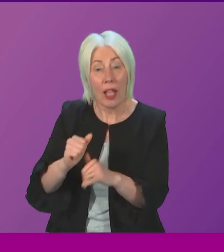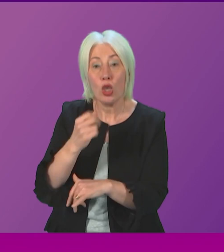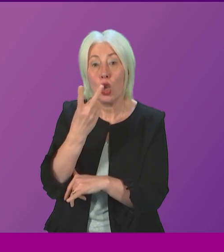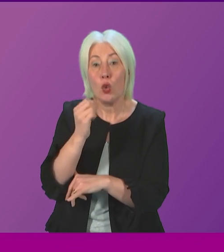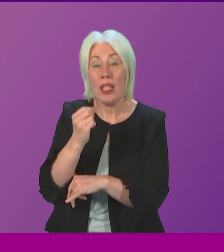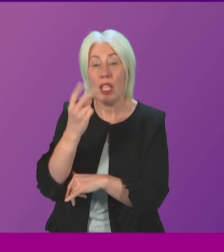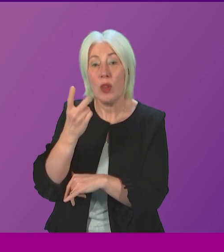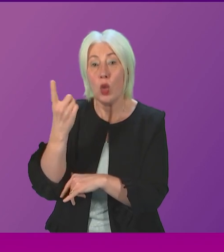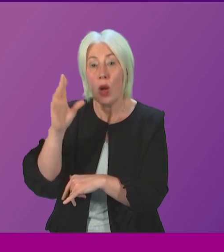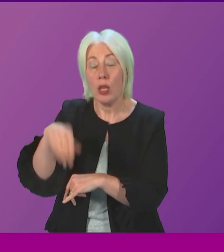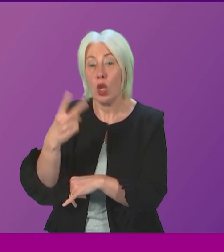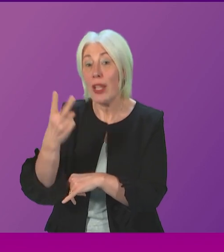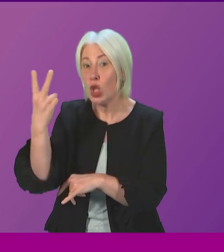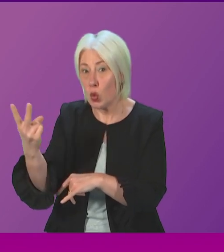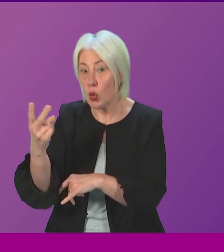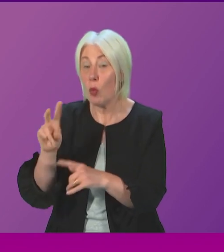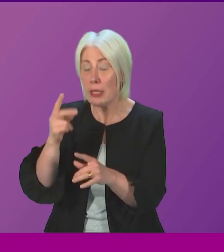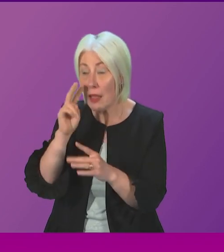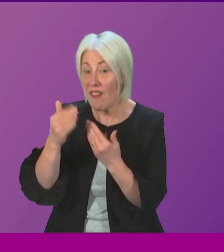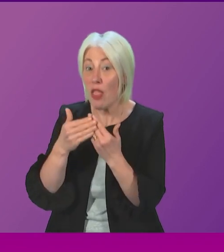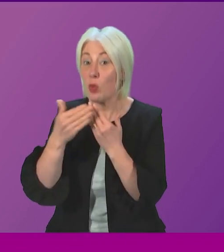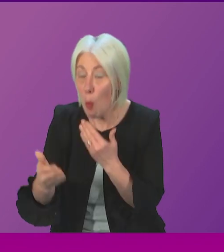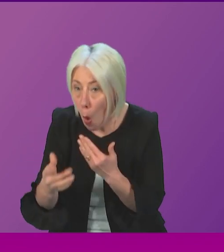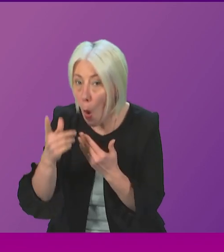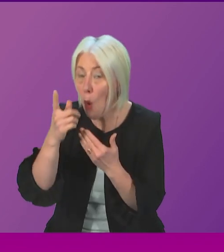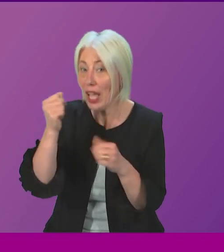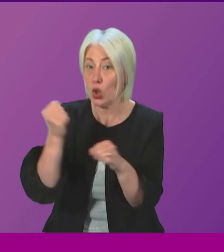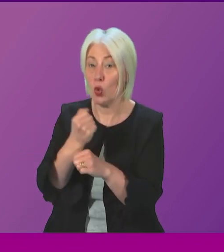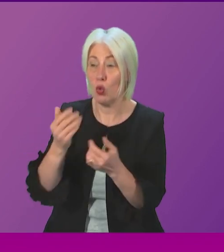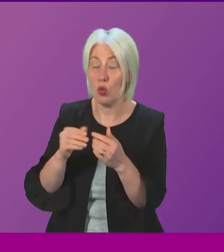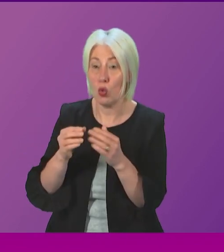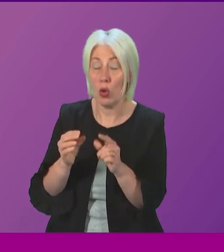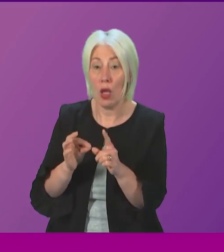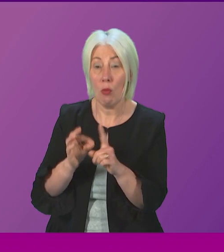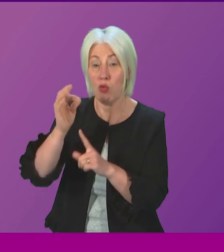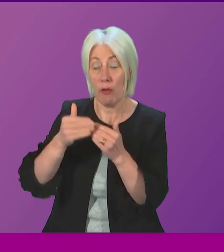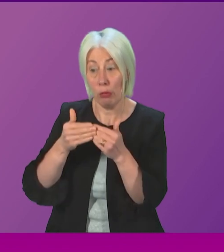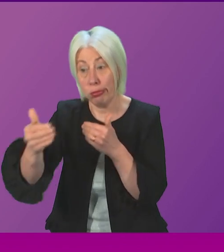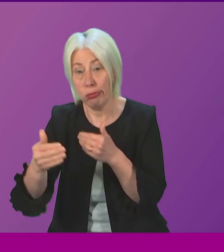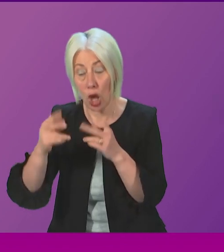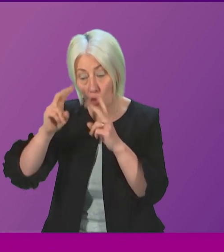I want to see what more we can do in order to progress research in relation to dementia.